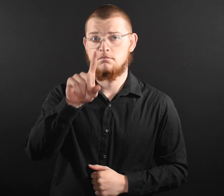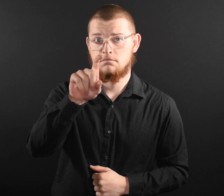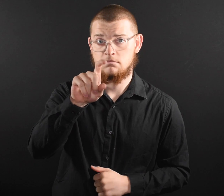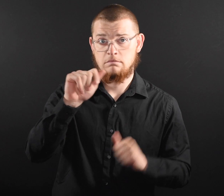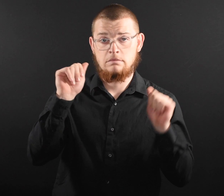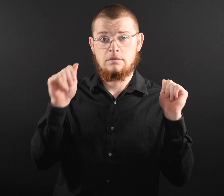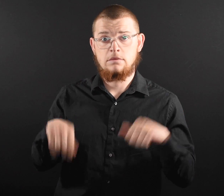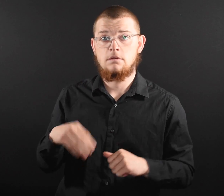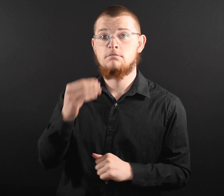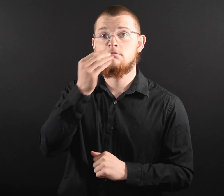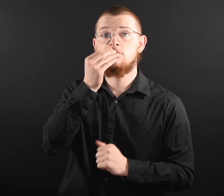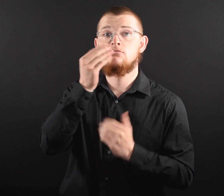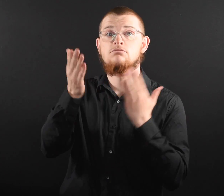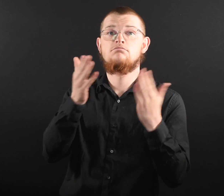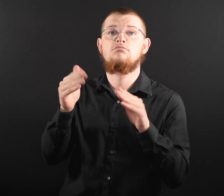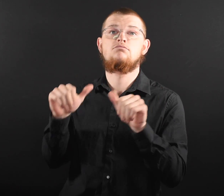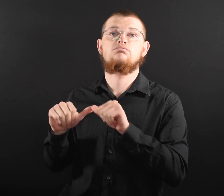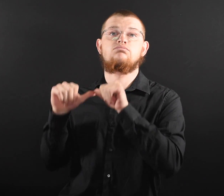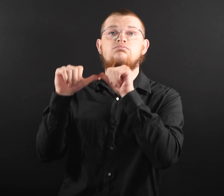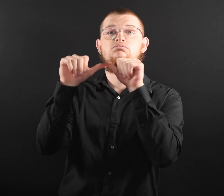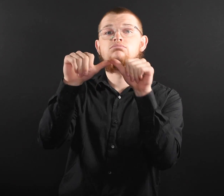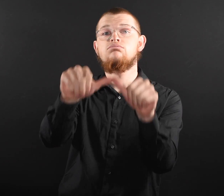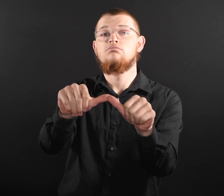Can food service in long-term care facilities be open?